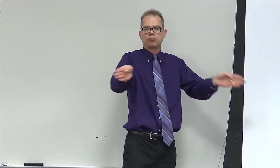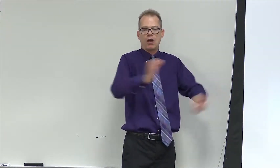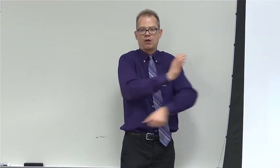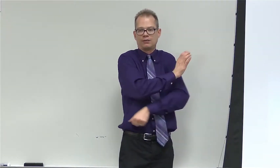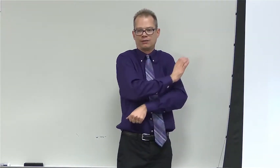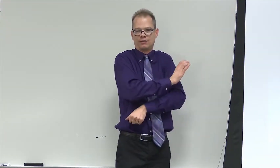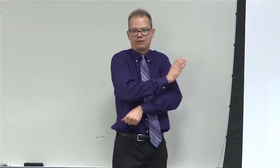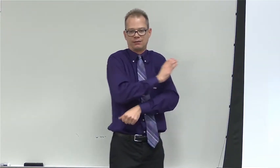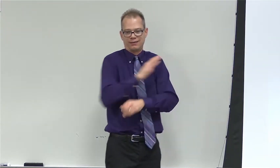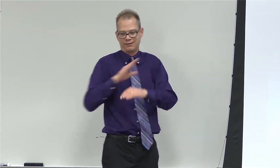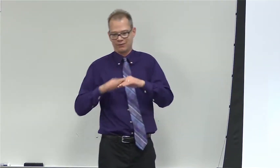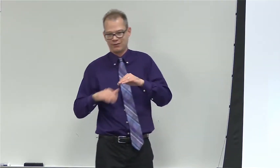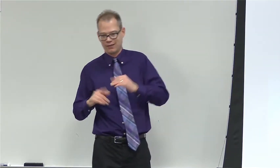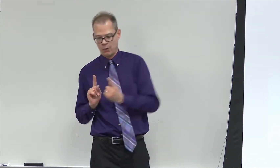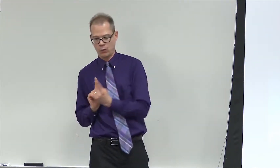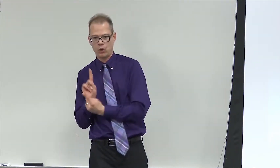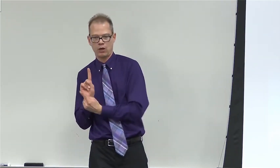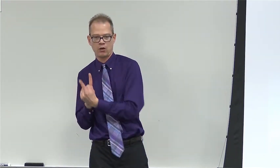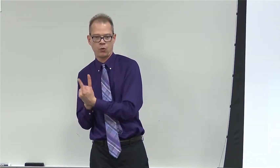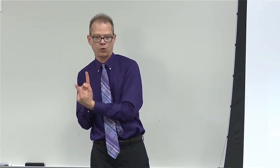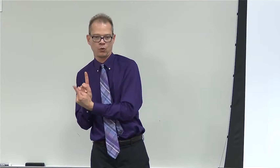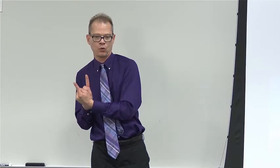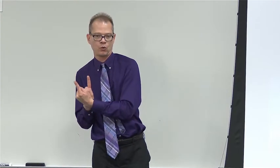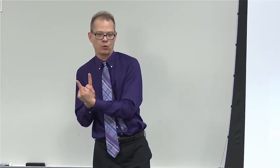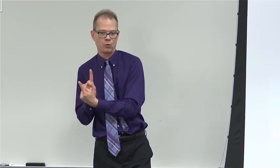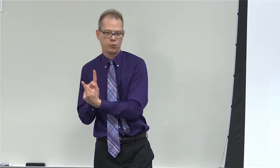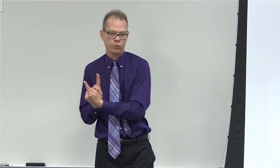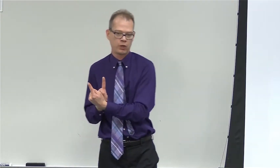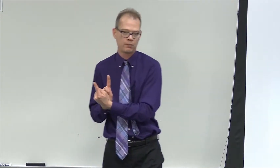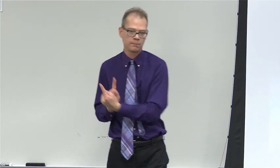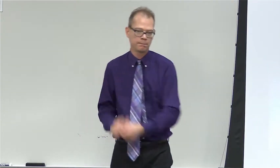And maybe help people in general or more one-on-one.